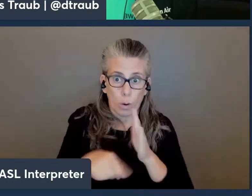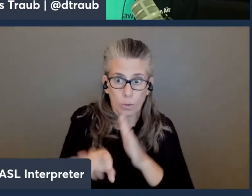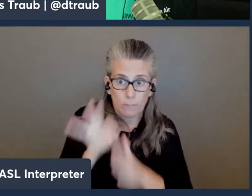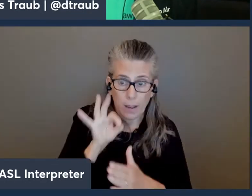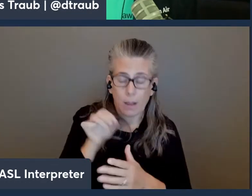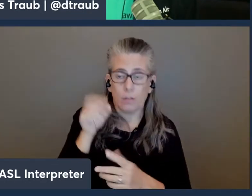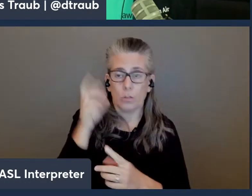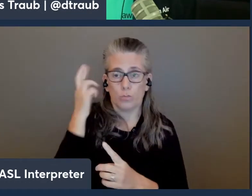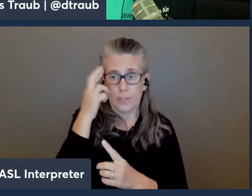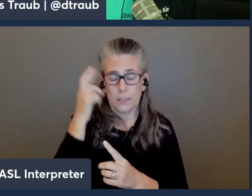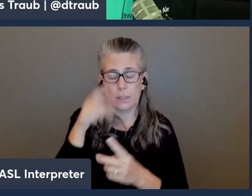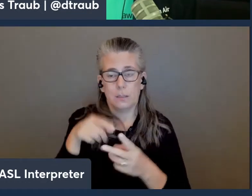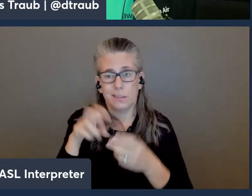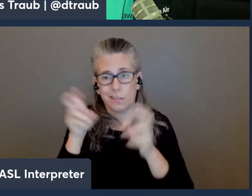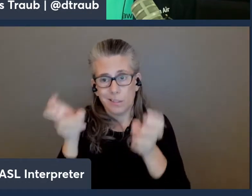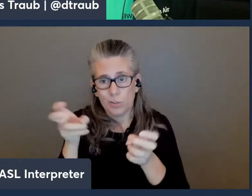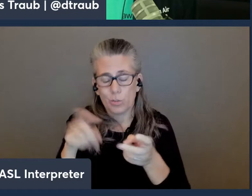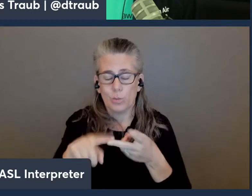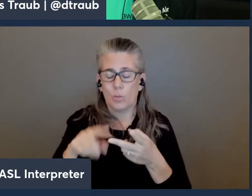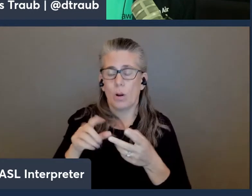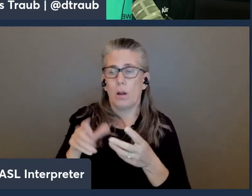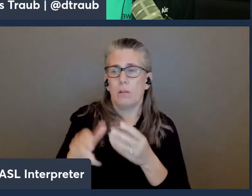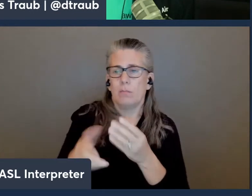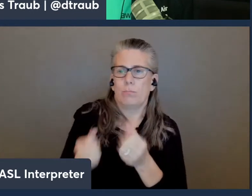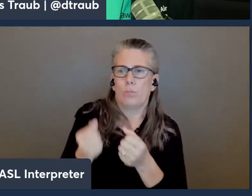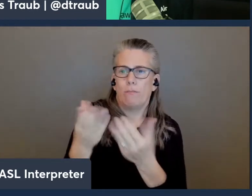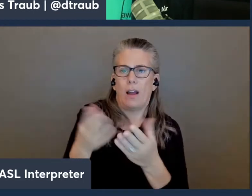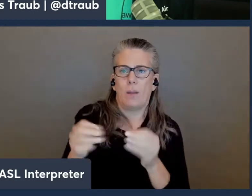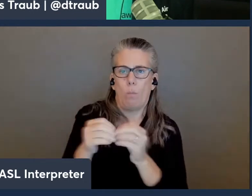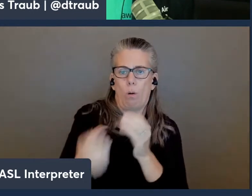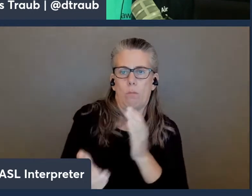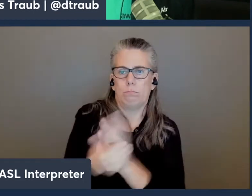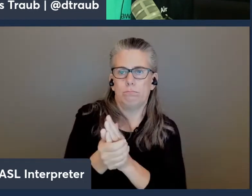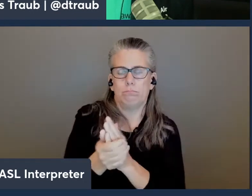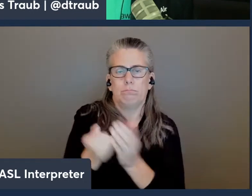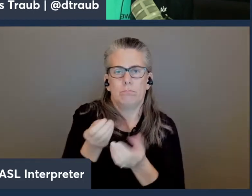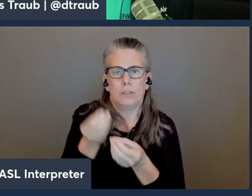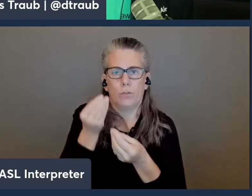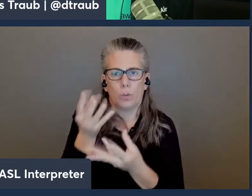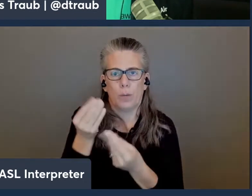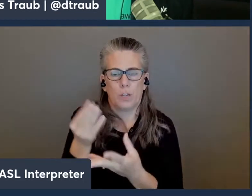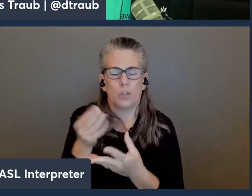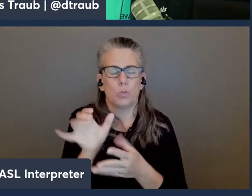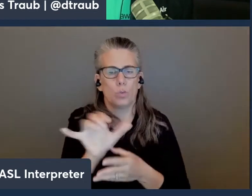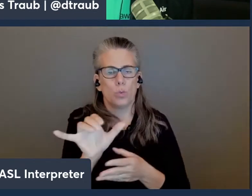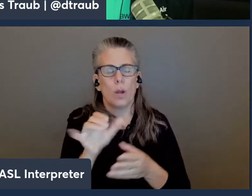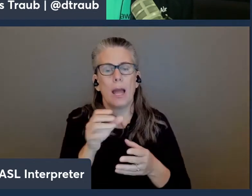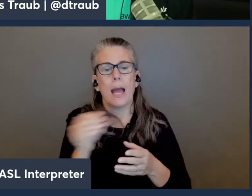to tell you more about it." And in this case, with hard-coded secrets, we actually give the developer a button